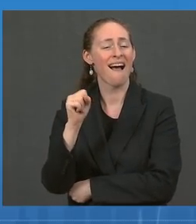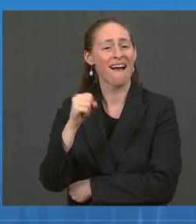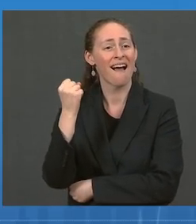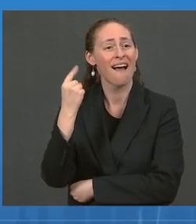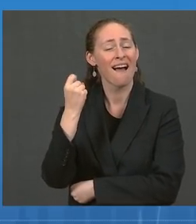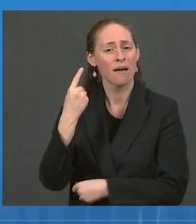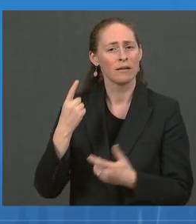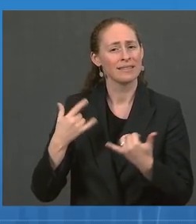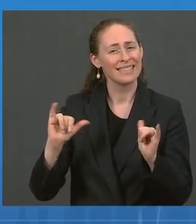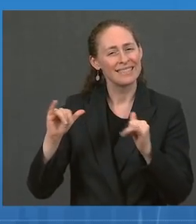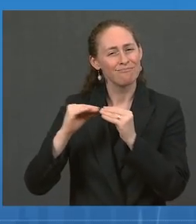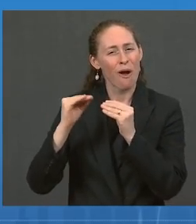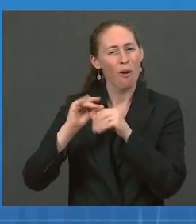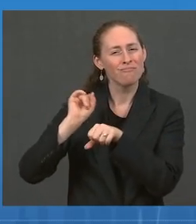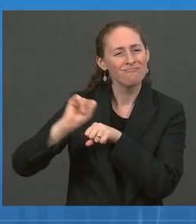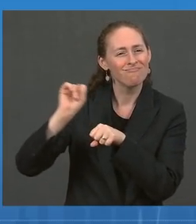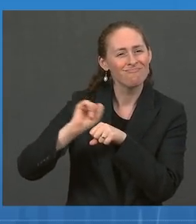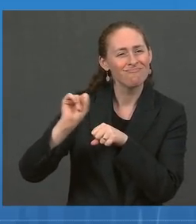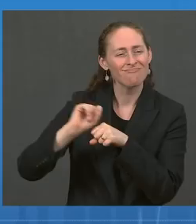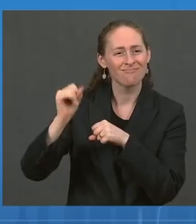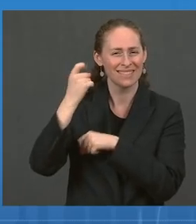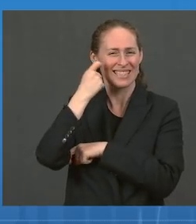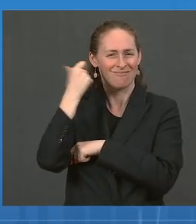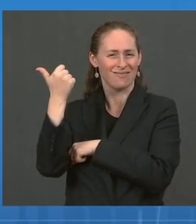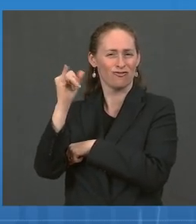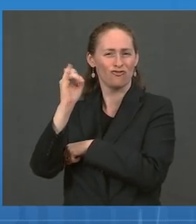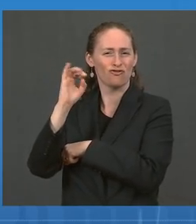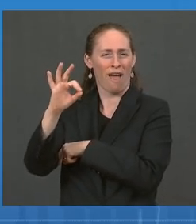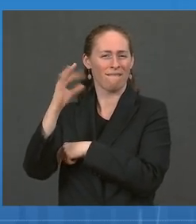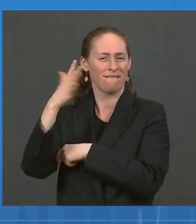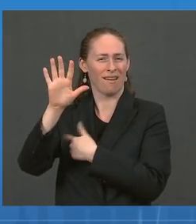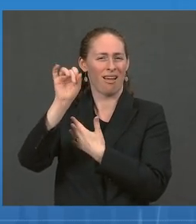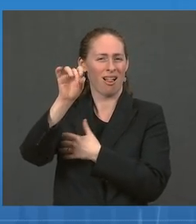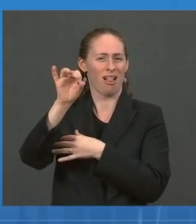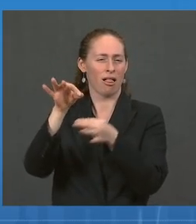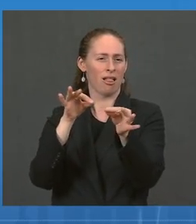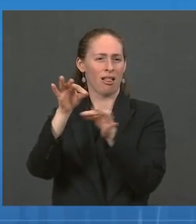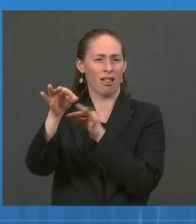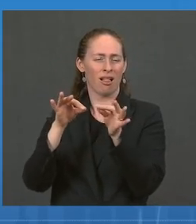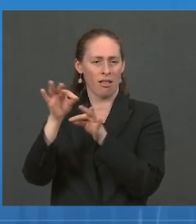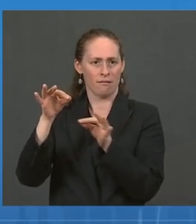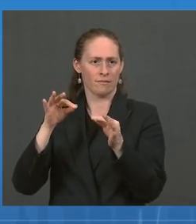Jeff gave you some numbers about those in this country with at least one dose,